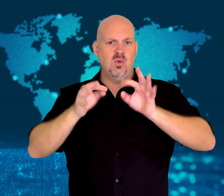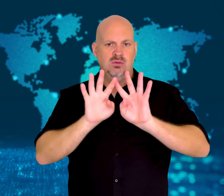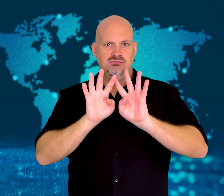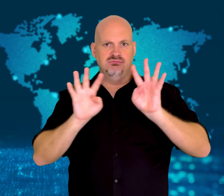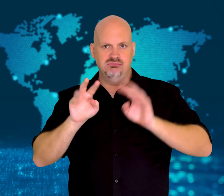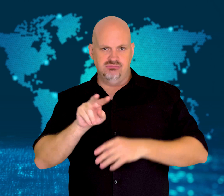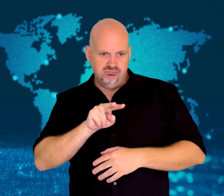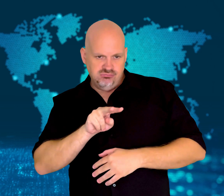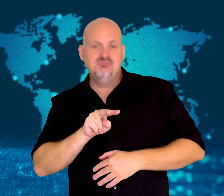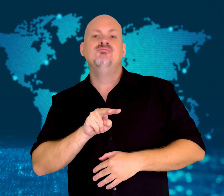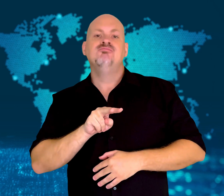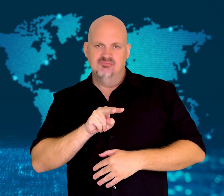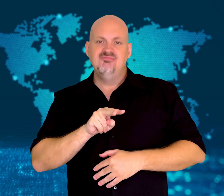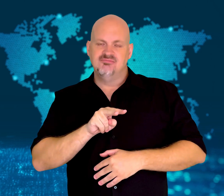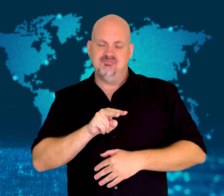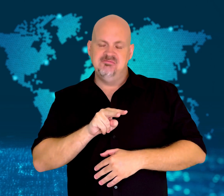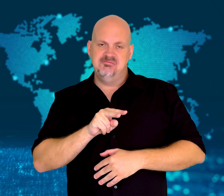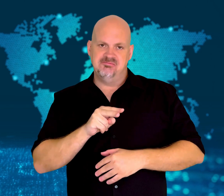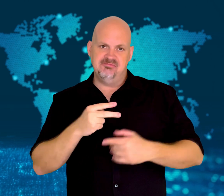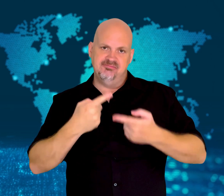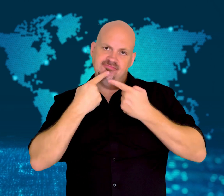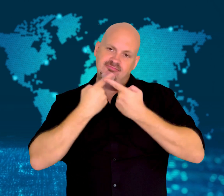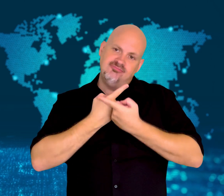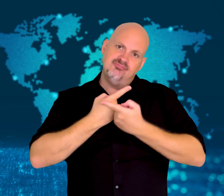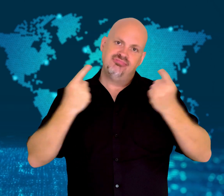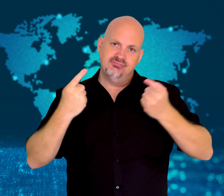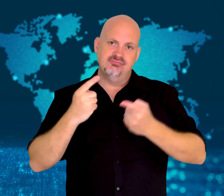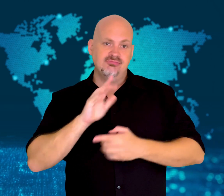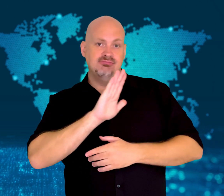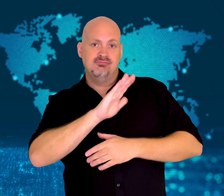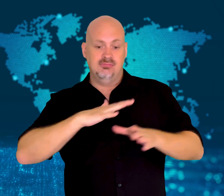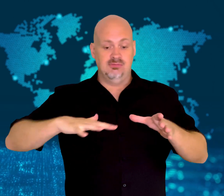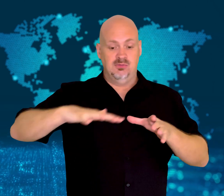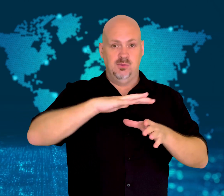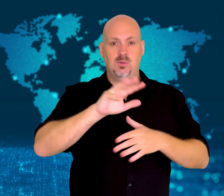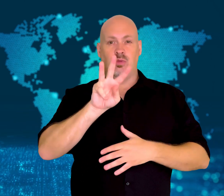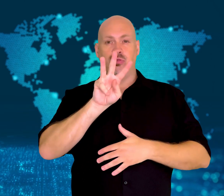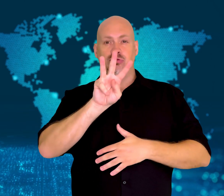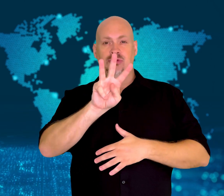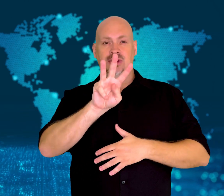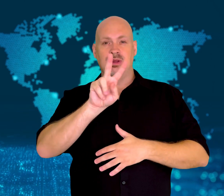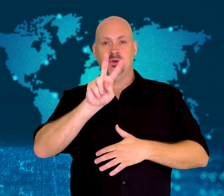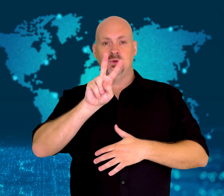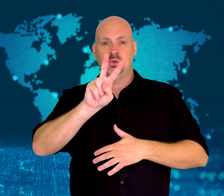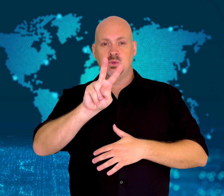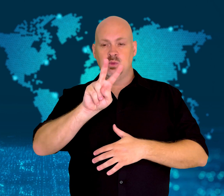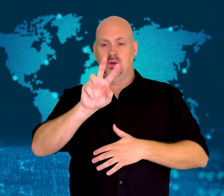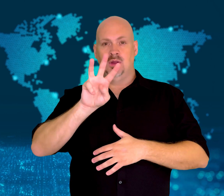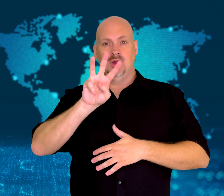in the protection of 32,375 hectares of land where